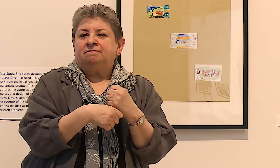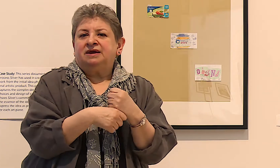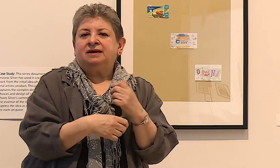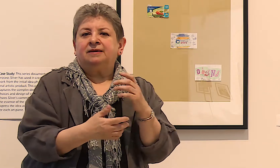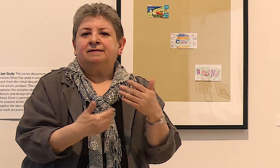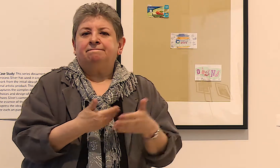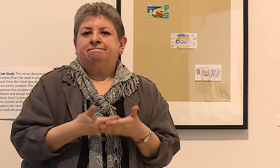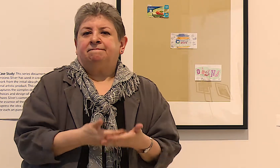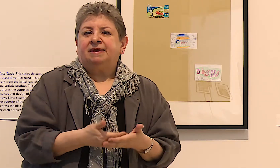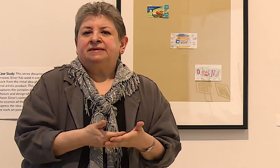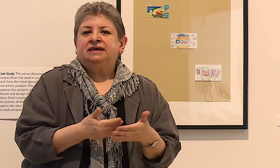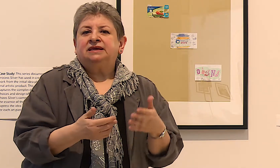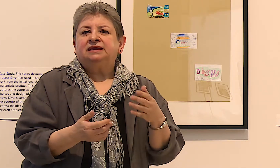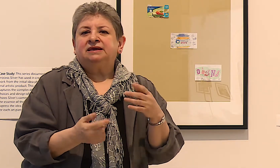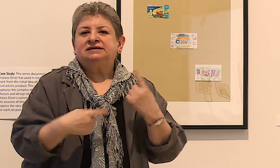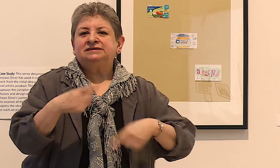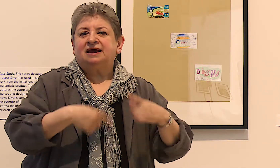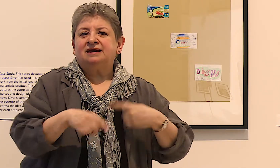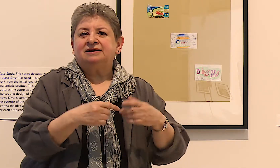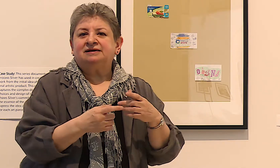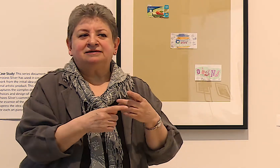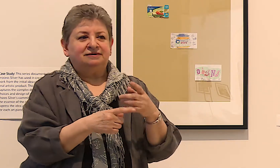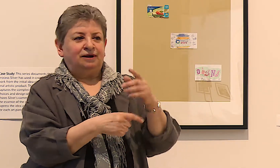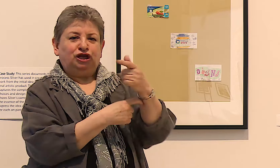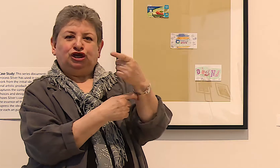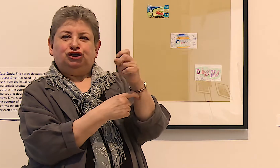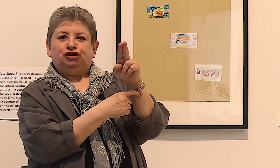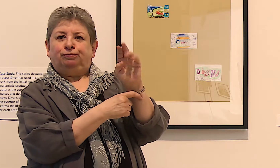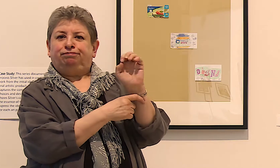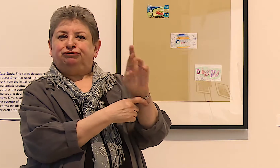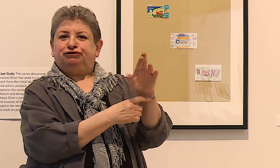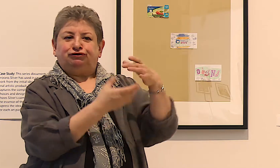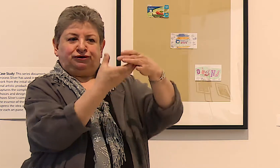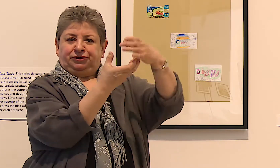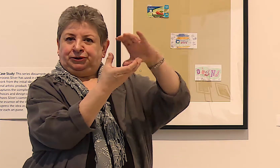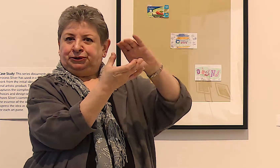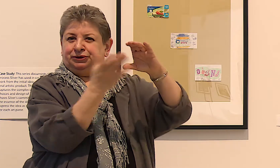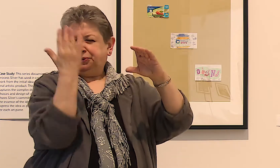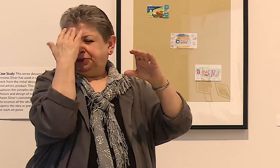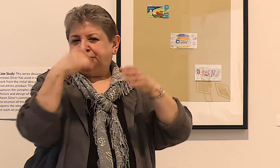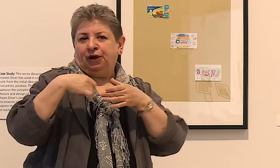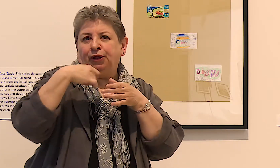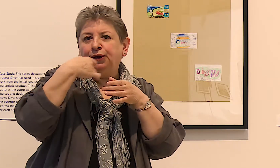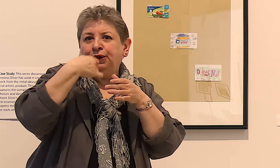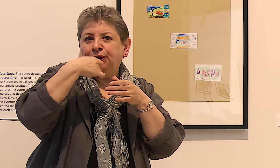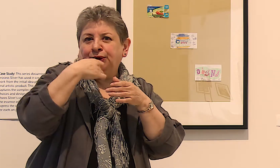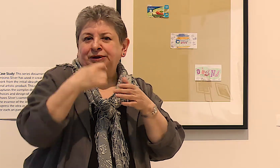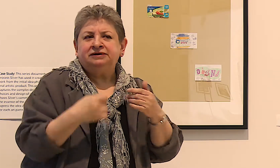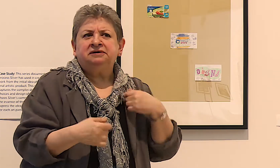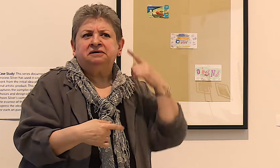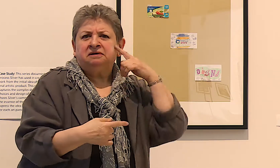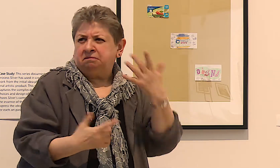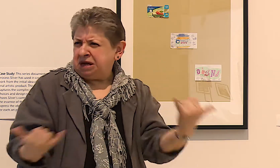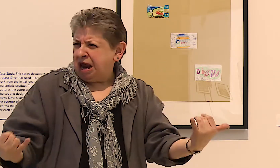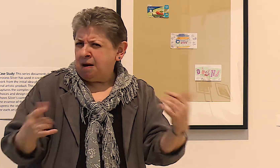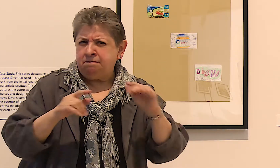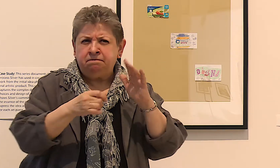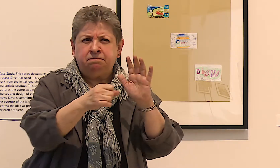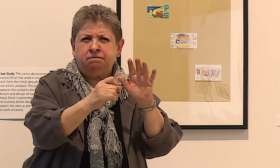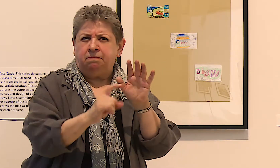My original vision for this piece was to play on the idea of Gerber baby food and baby signs.